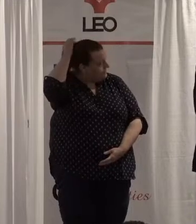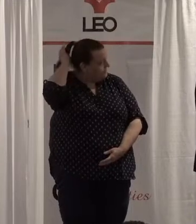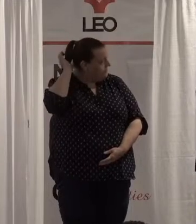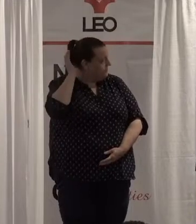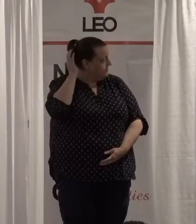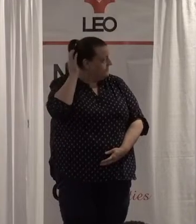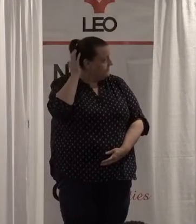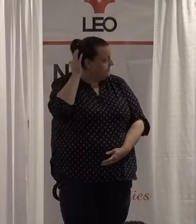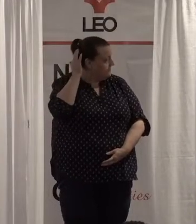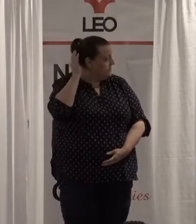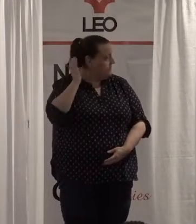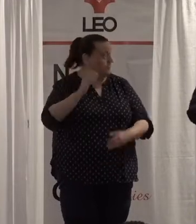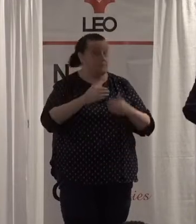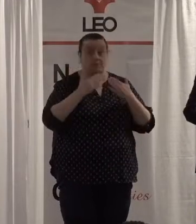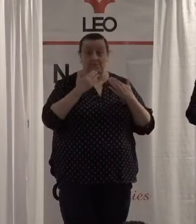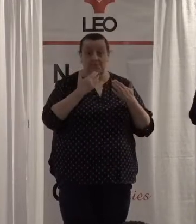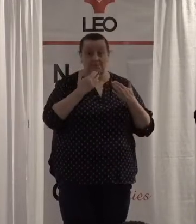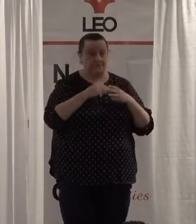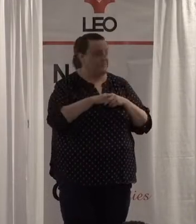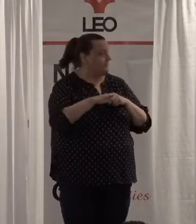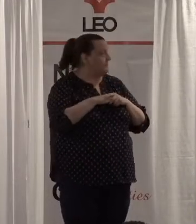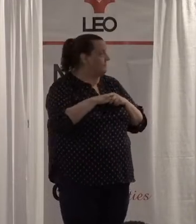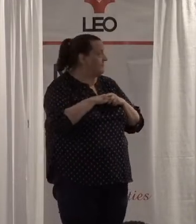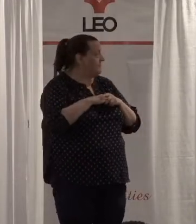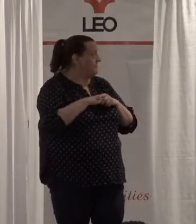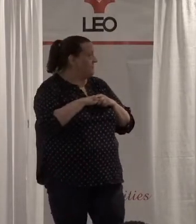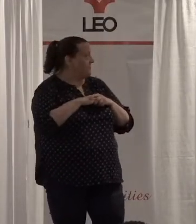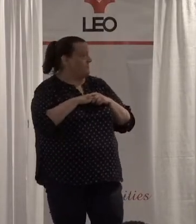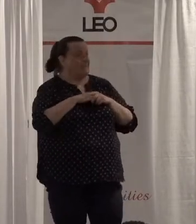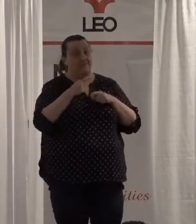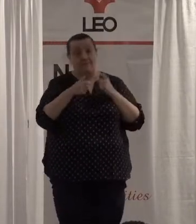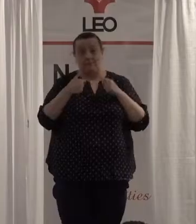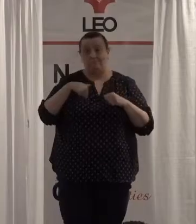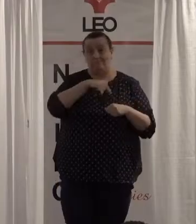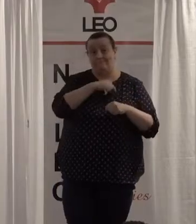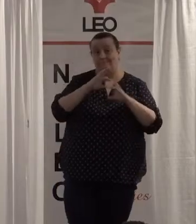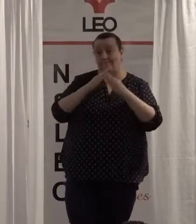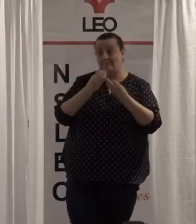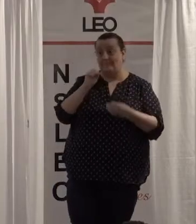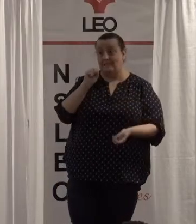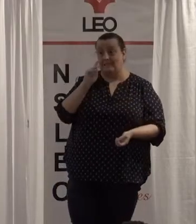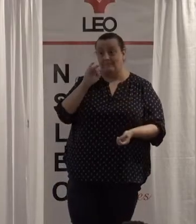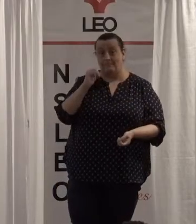THANK YOU. THANK YOU. WELL, THE -- FOR THE SMITH FAMILY SCHOLARSHIP,